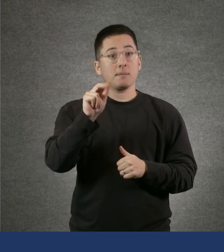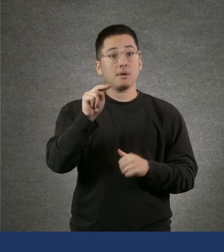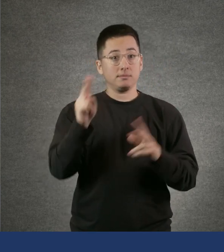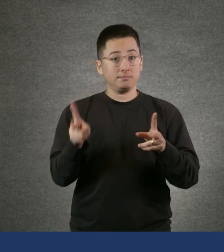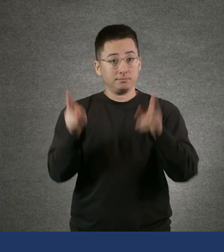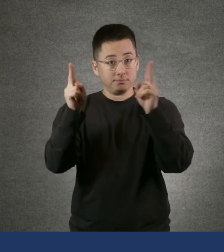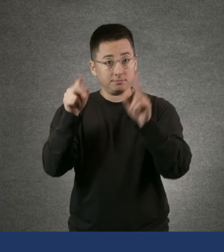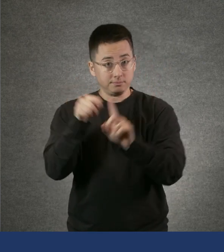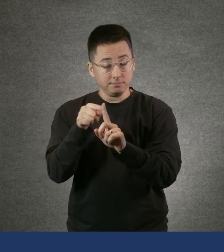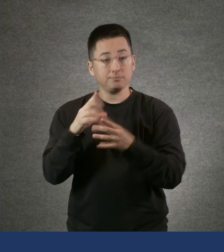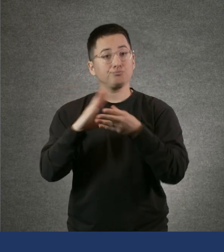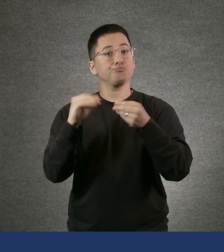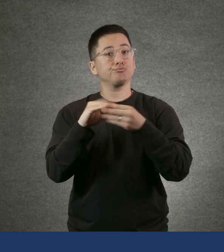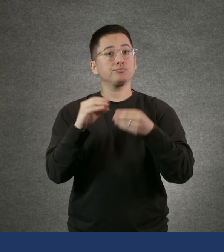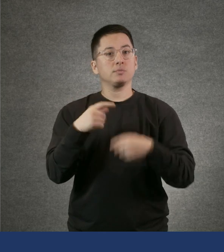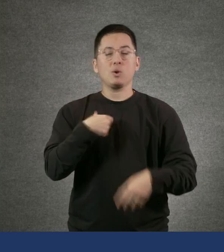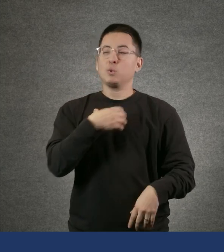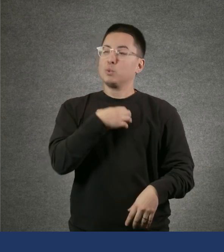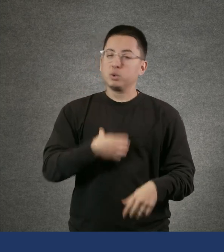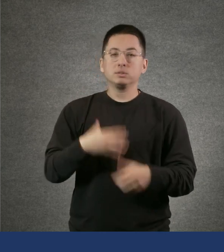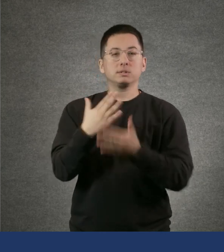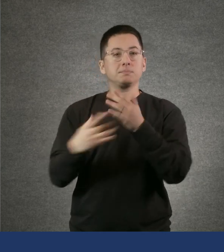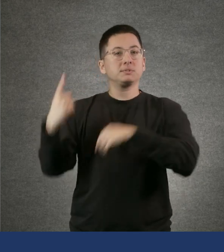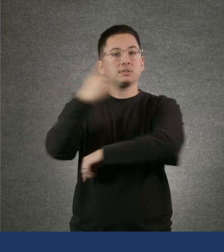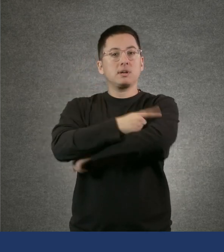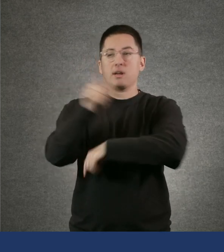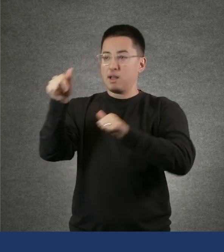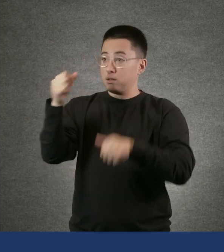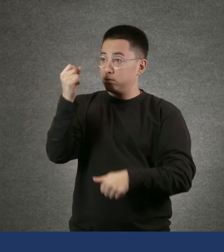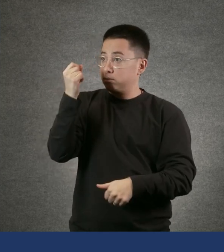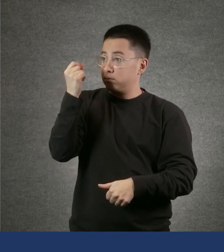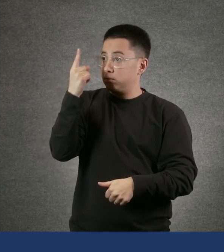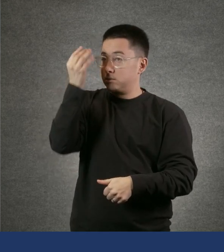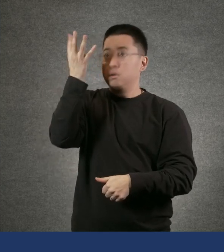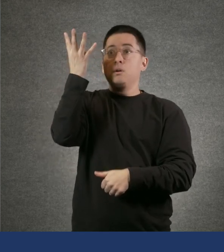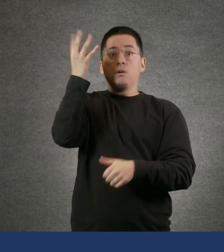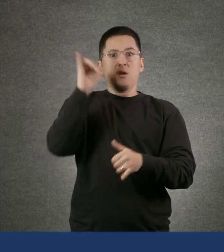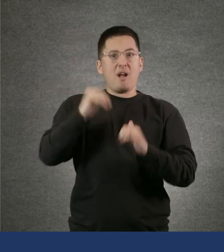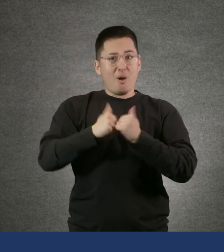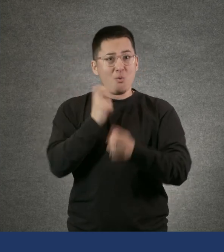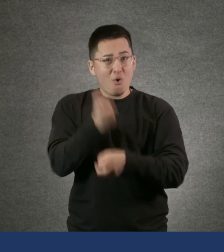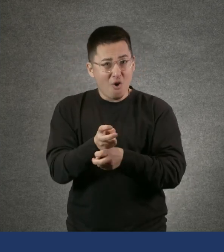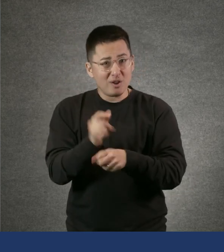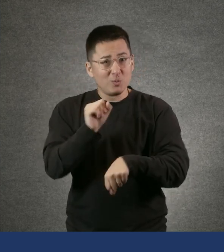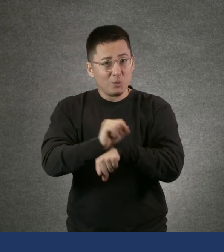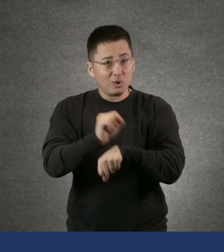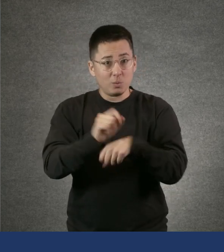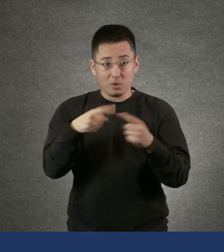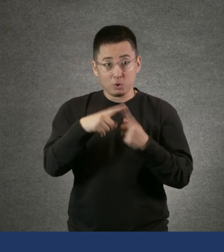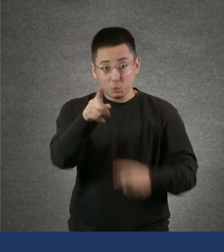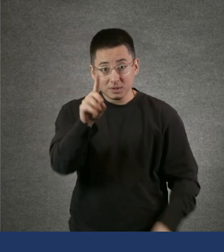understand how difficult it is to work when you're disabled.